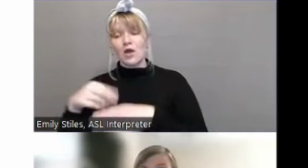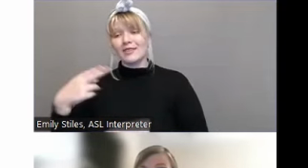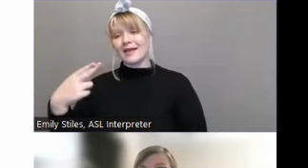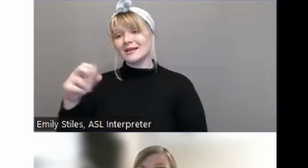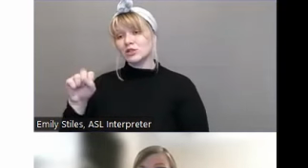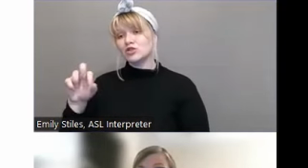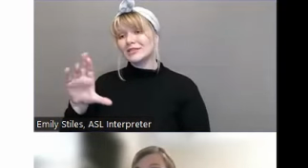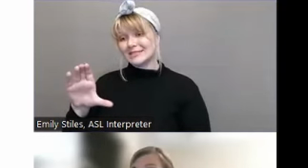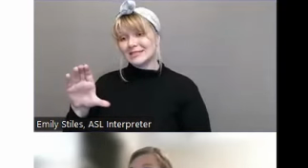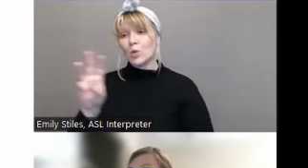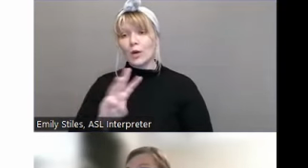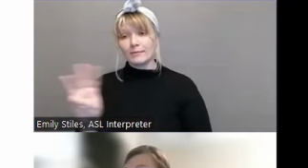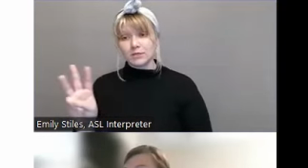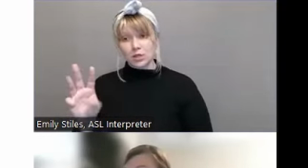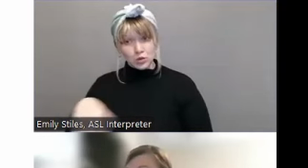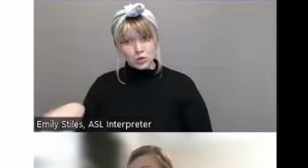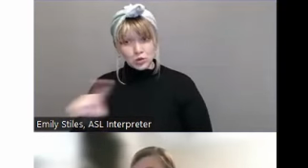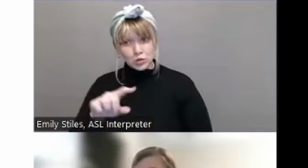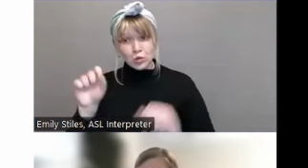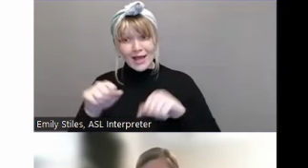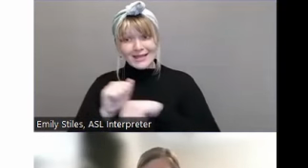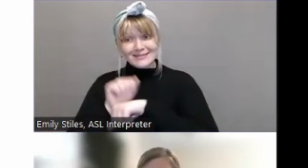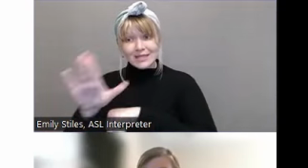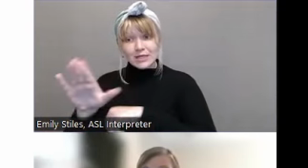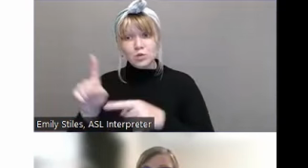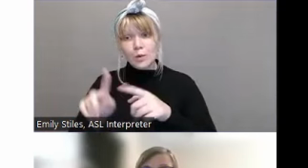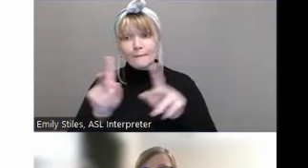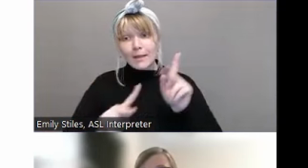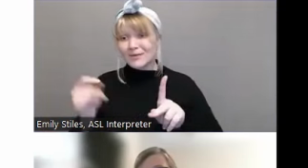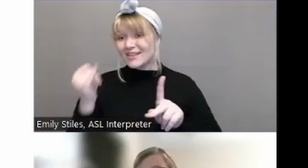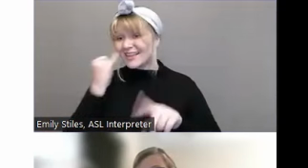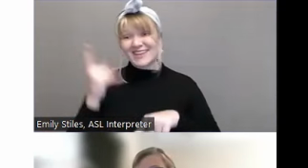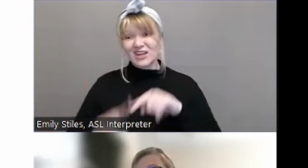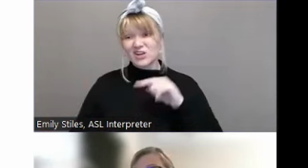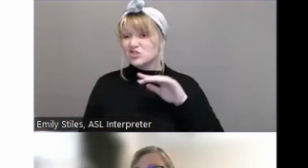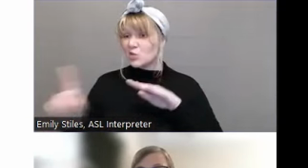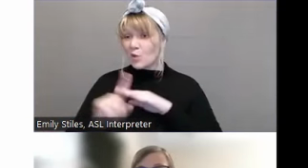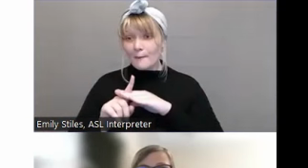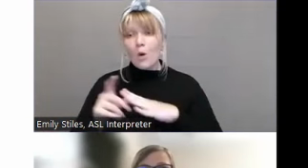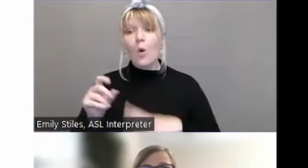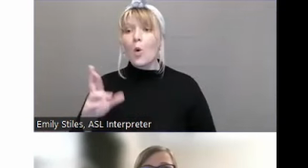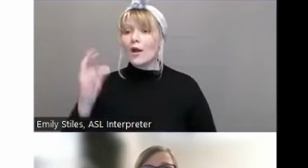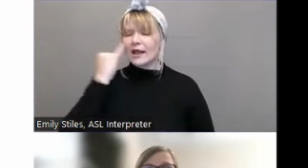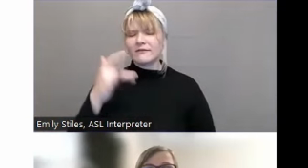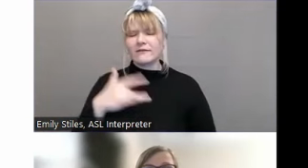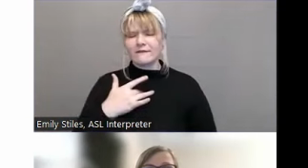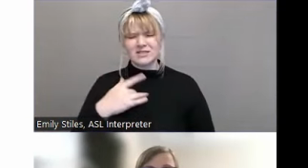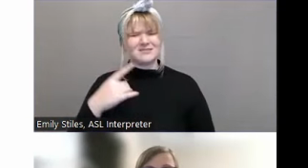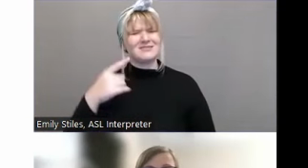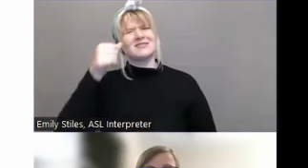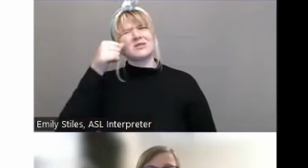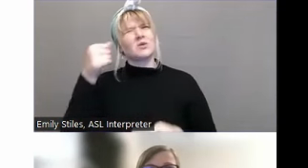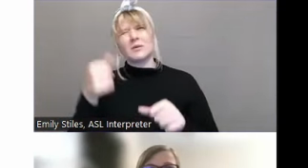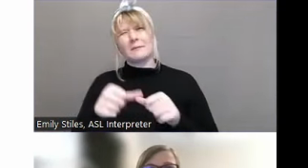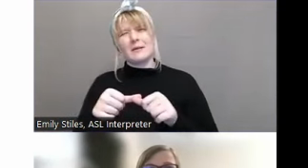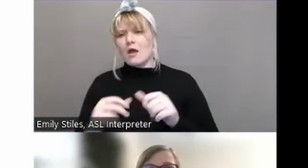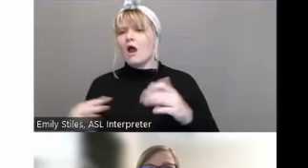So you’ll be able to send it to people if they weren’t able to attend or if you need to refer back to something; you’re able to access it.